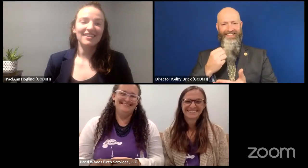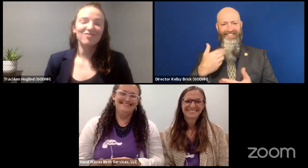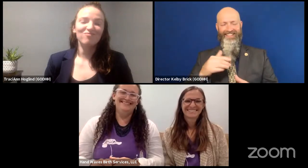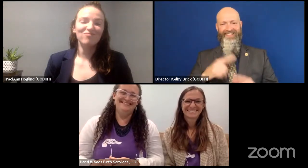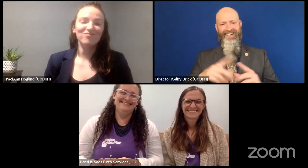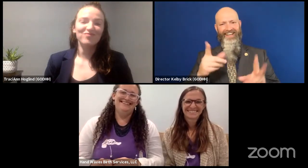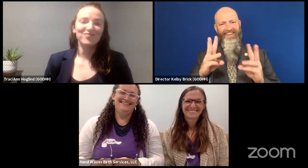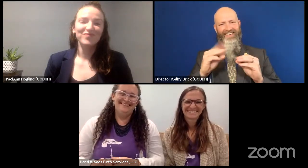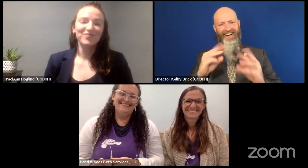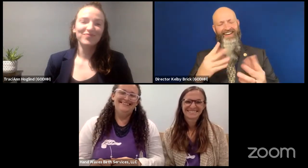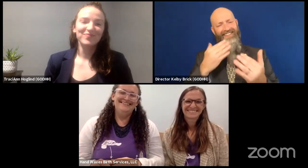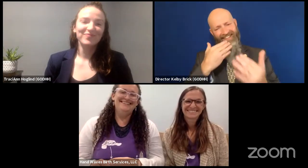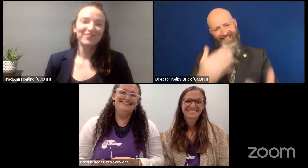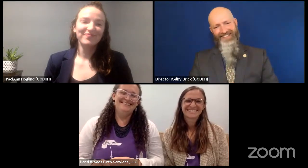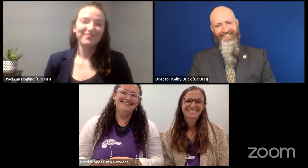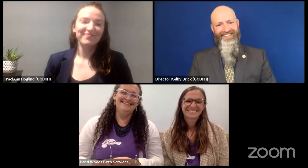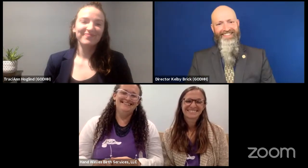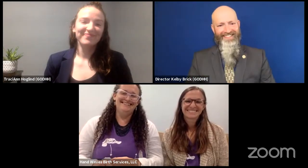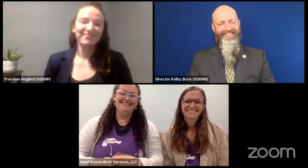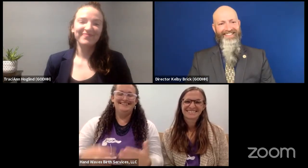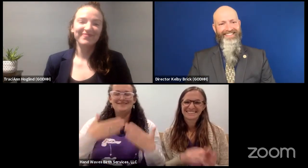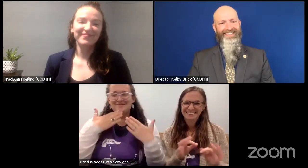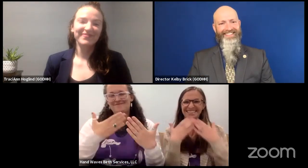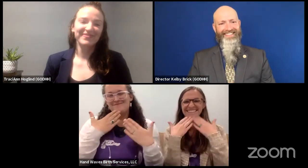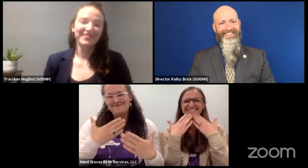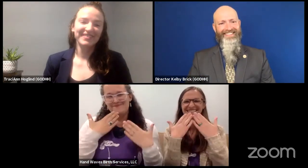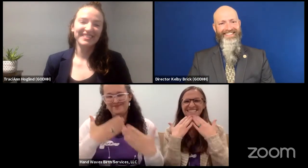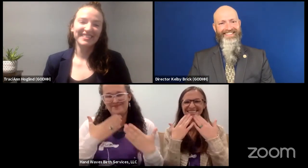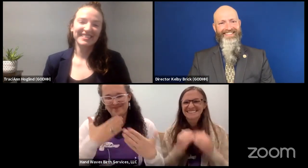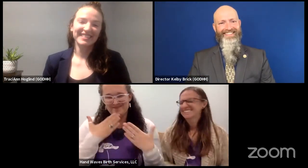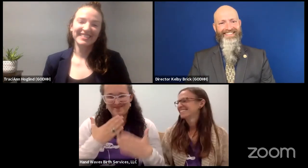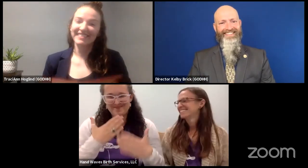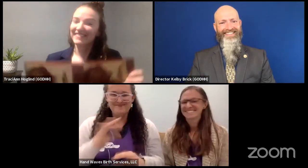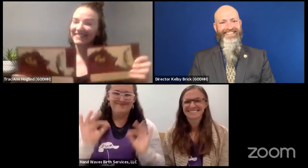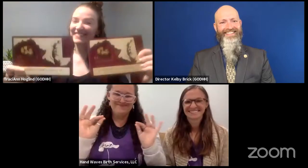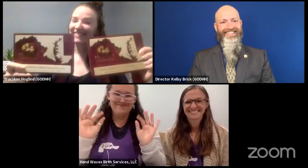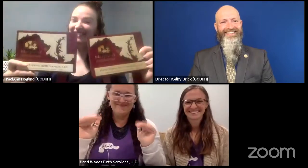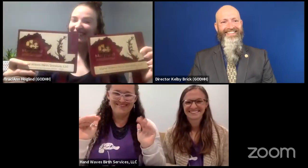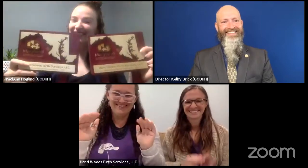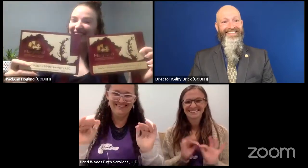when my children were born. But what an important job you have. Thank you so much.